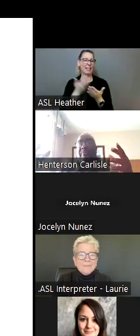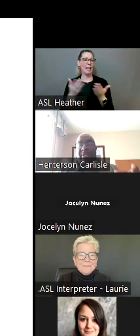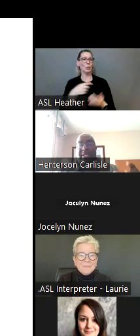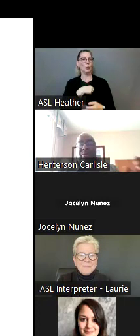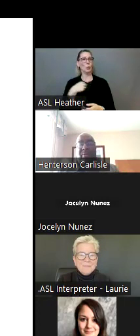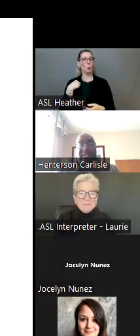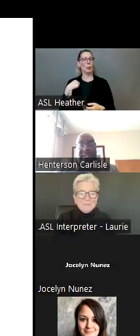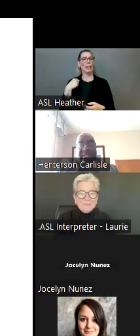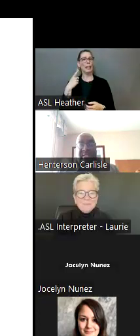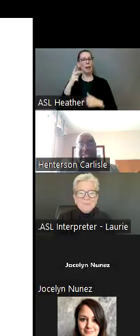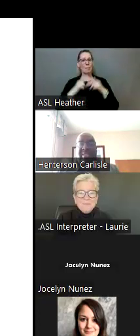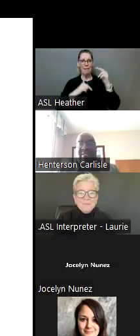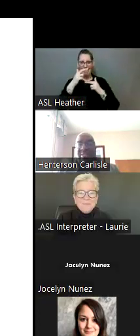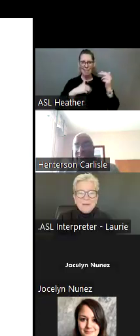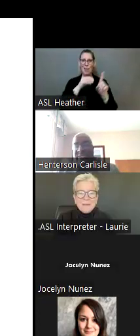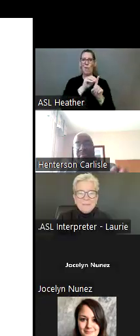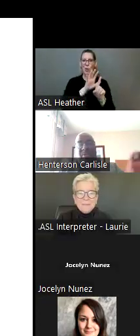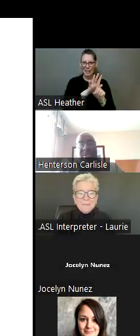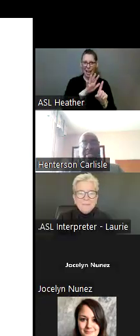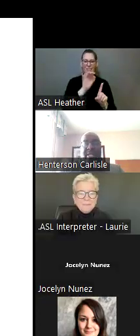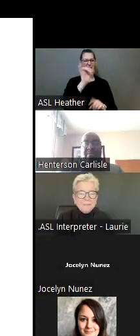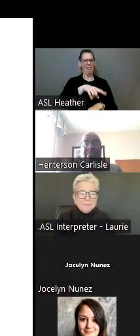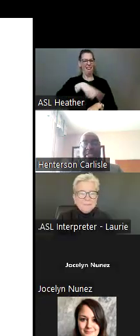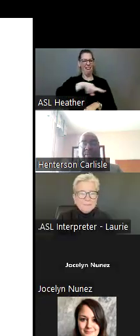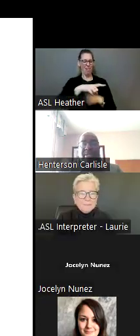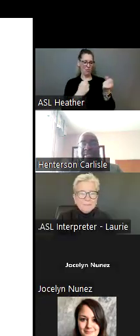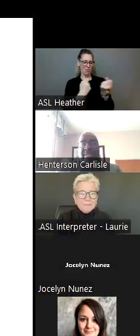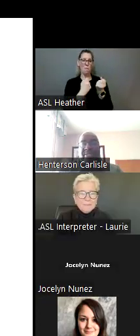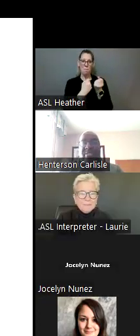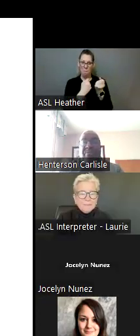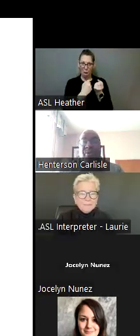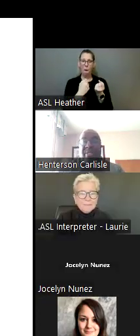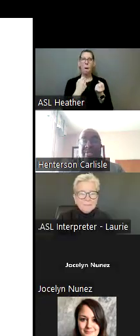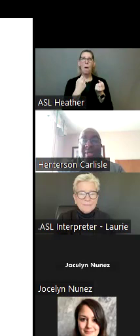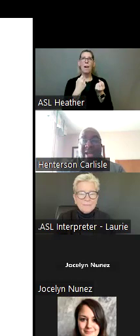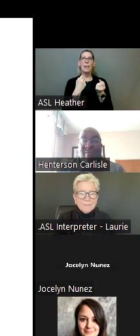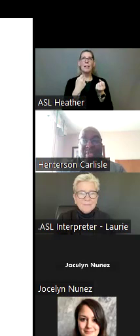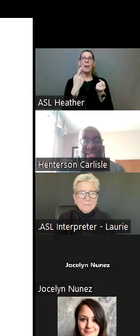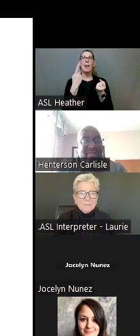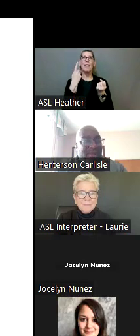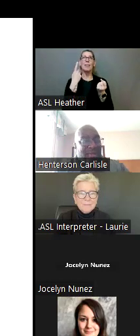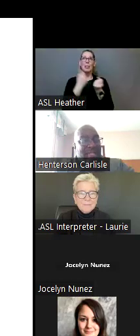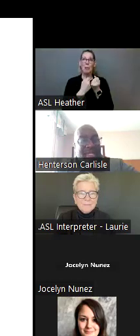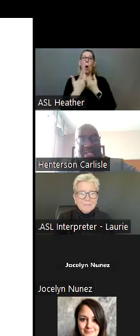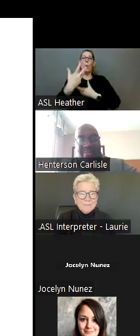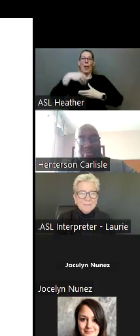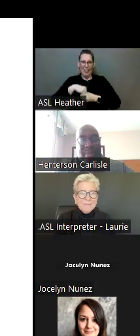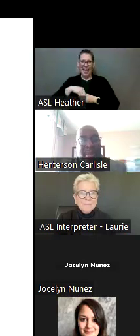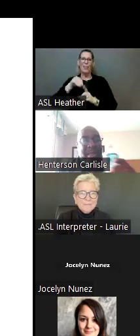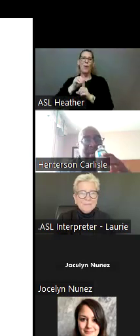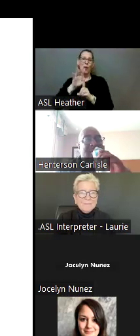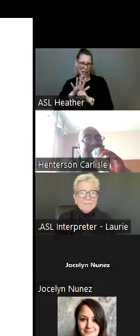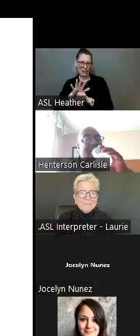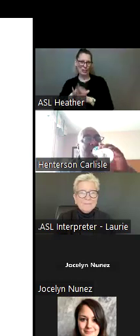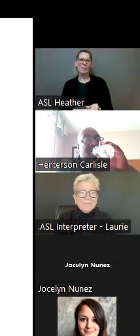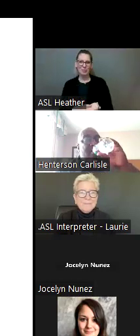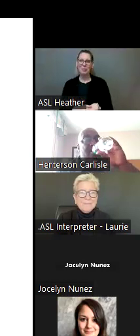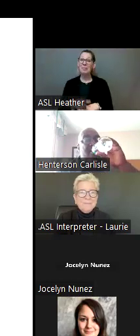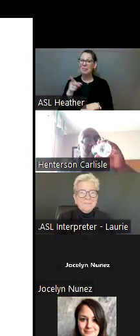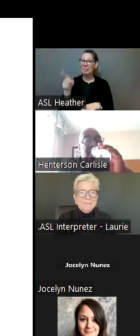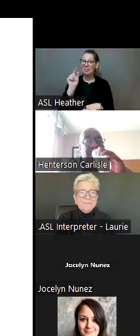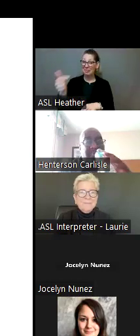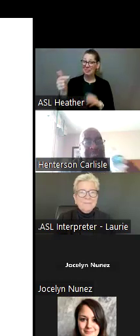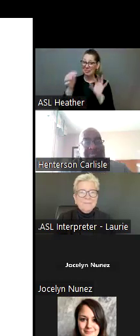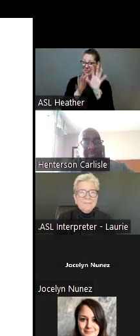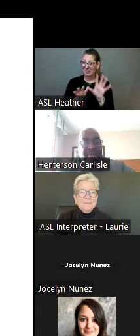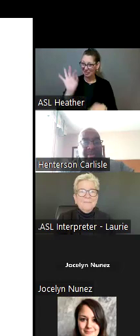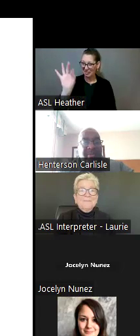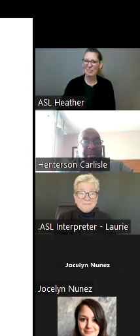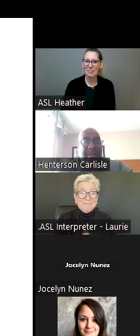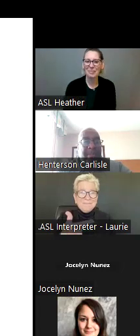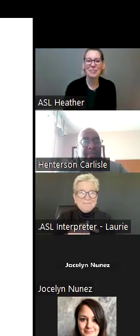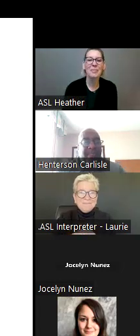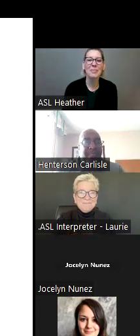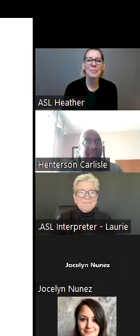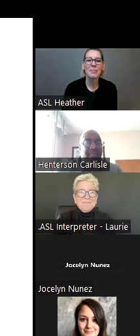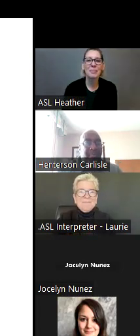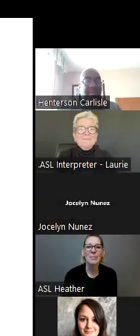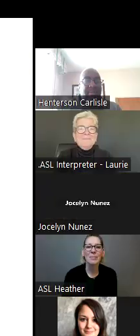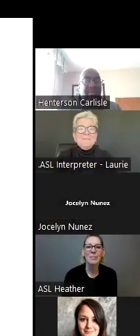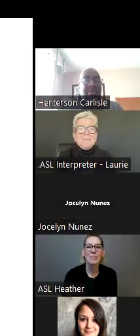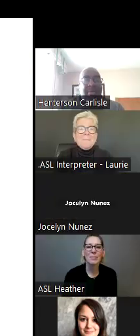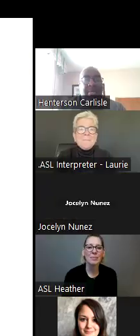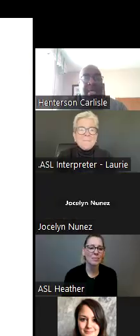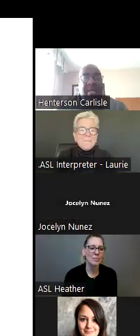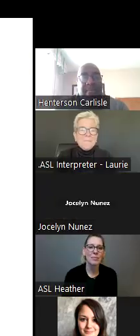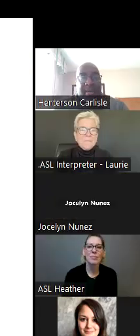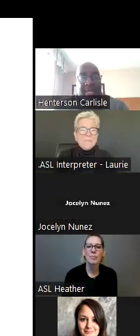building orientations these are support, that supports to have within the orientation. Parent